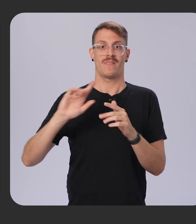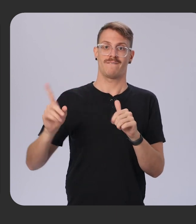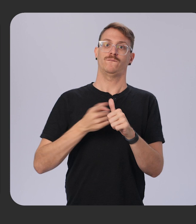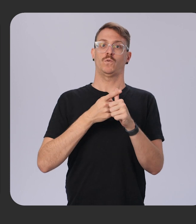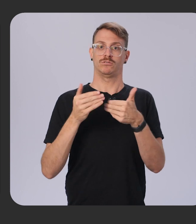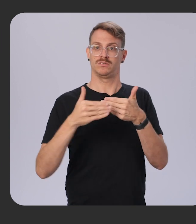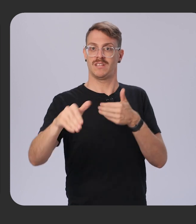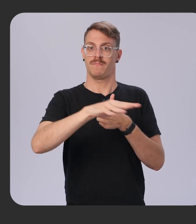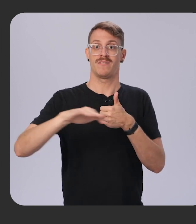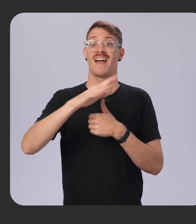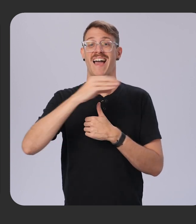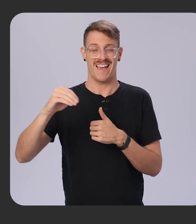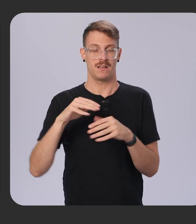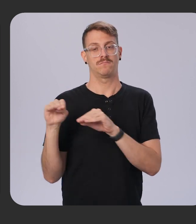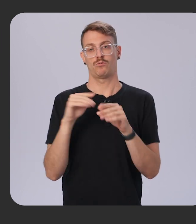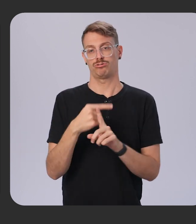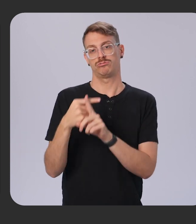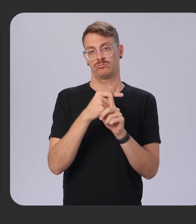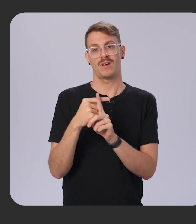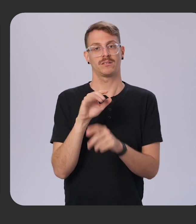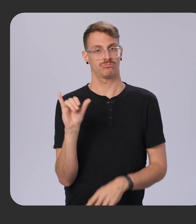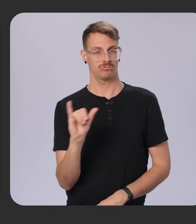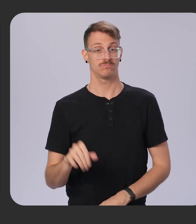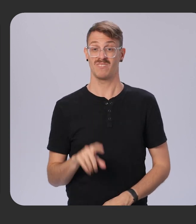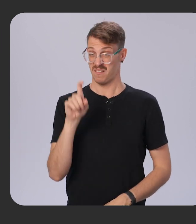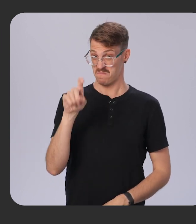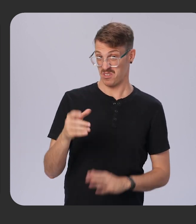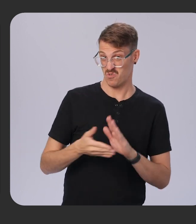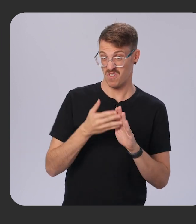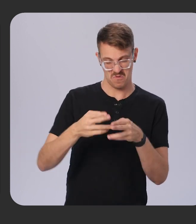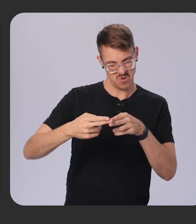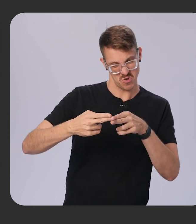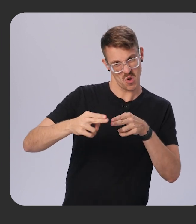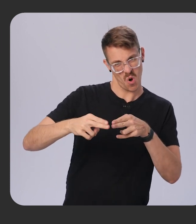motion tracking too. It only needs to run for a little bit at the startup,